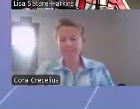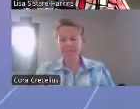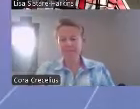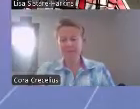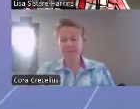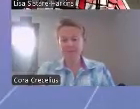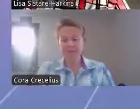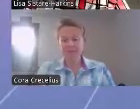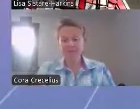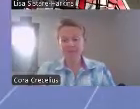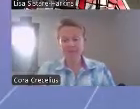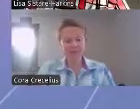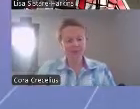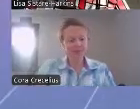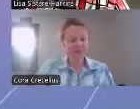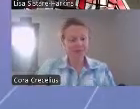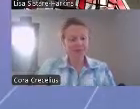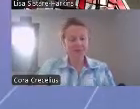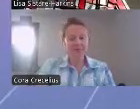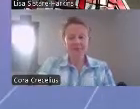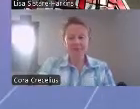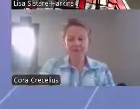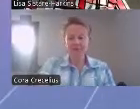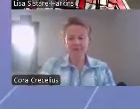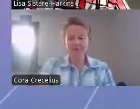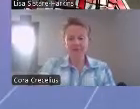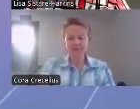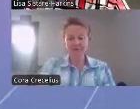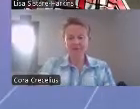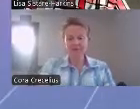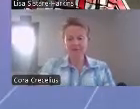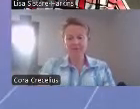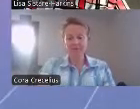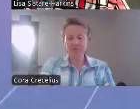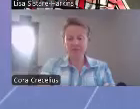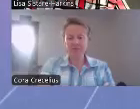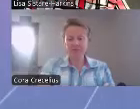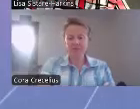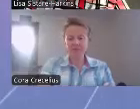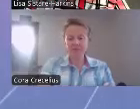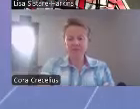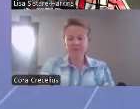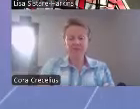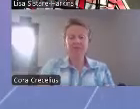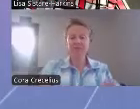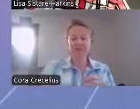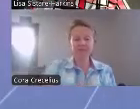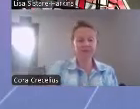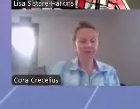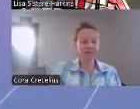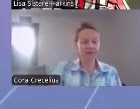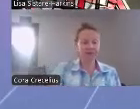And I'm seeing a question in the comments that somebody is asking if you also serve the needs of family members of people with disabilities.